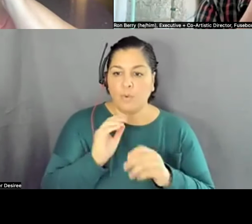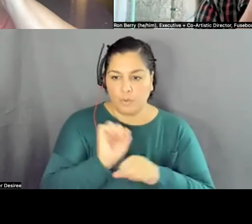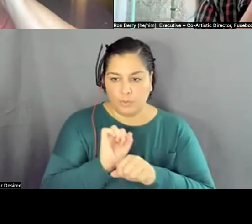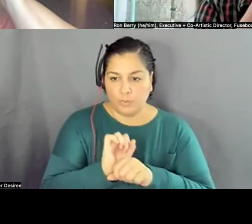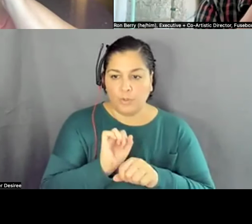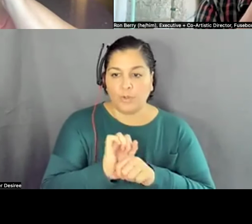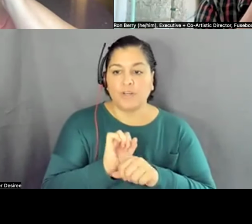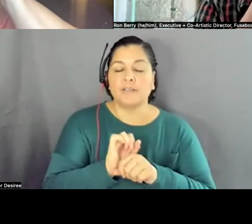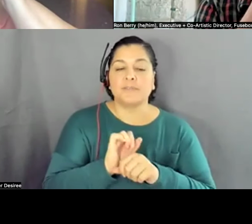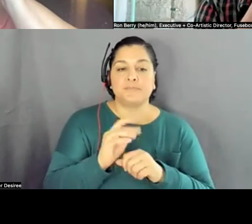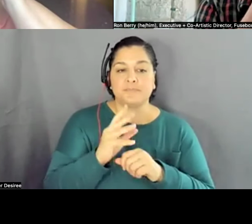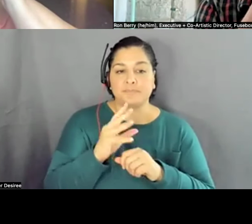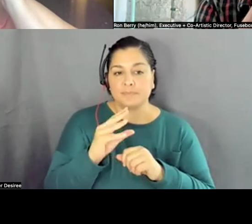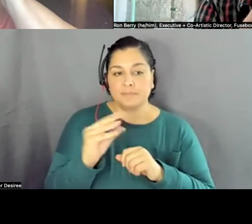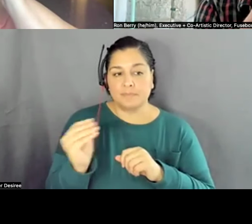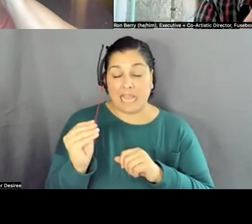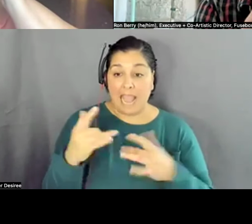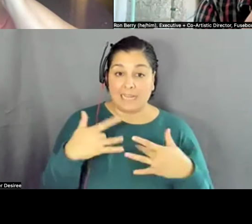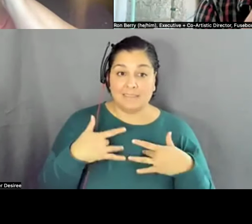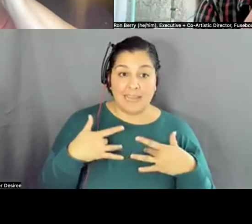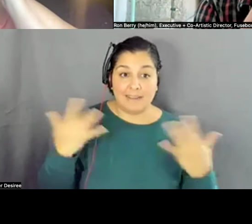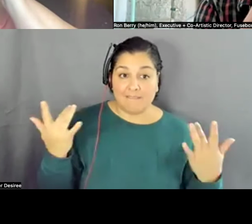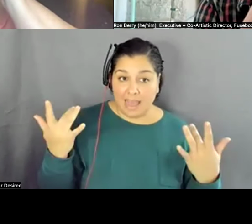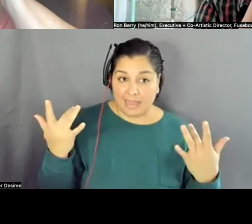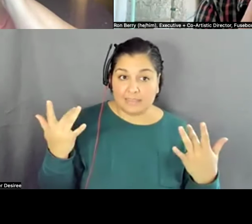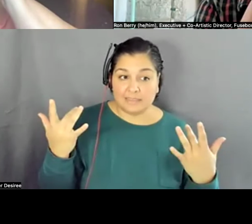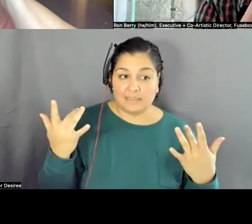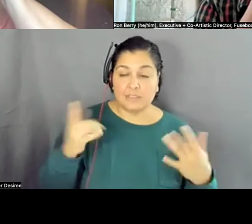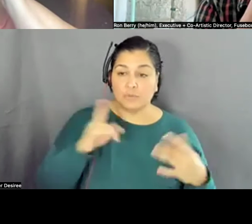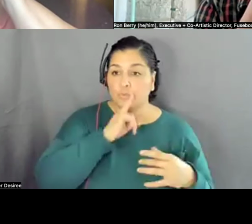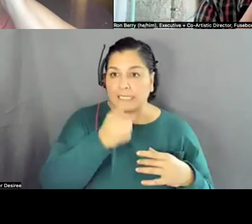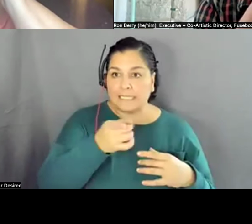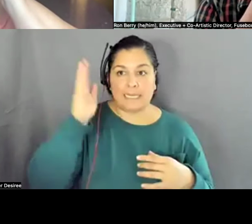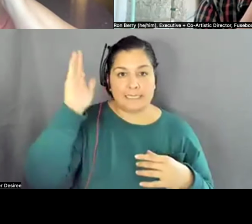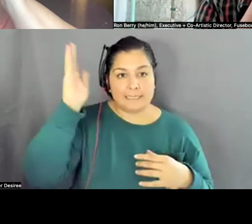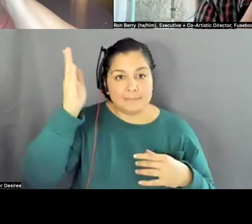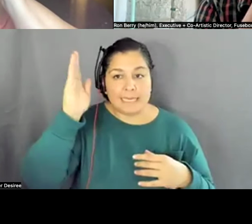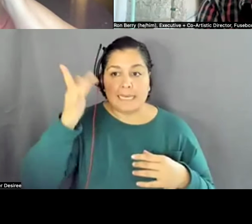and, events, just really speaking to the collaborative process